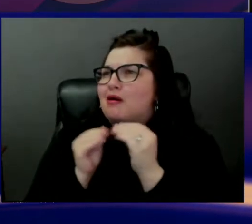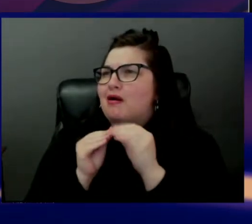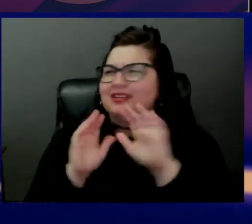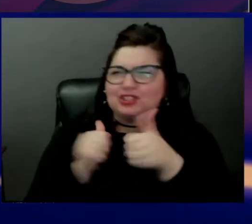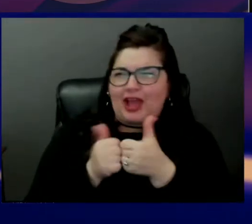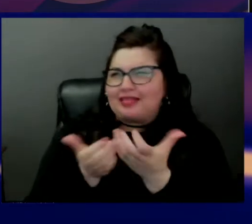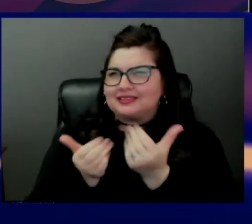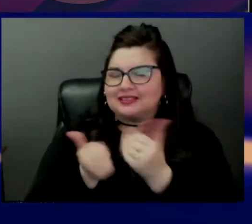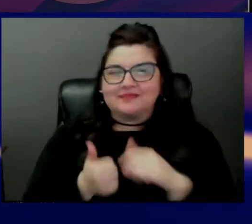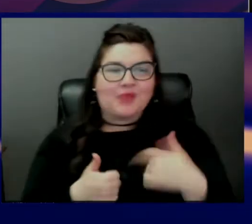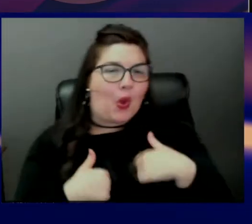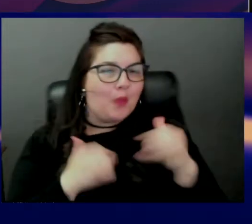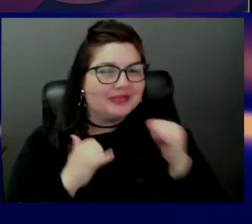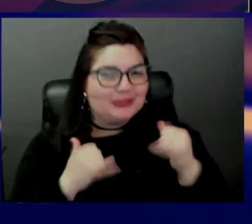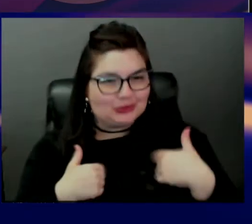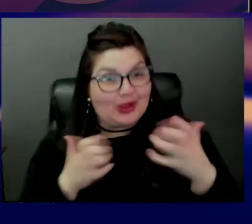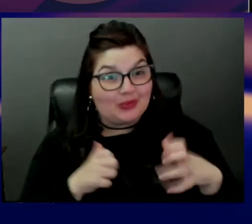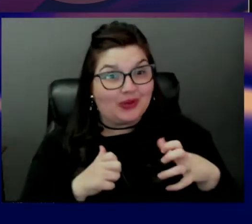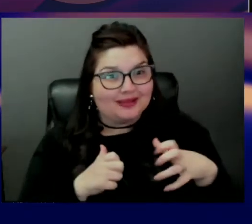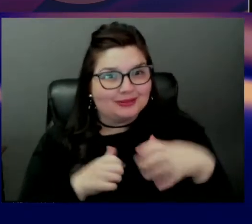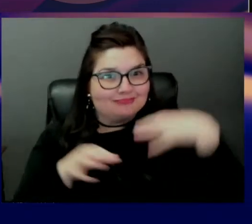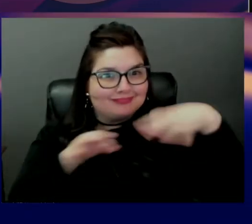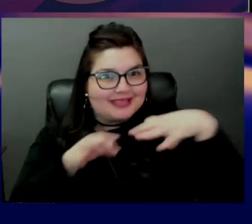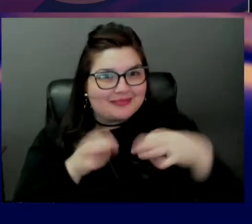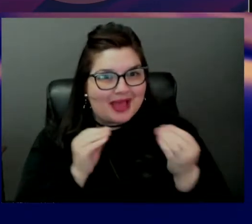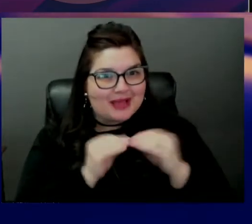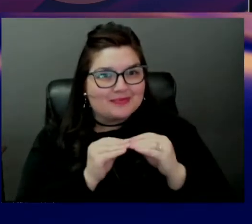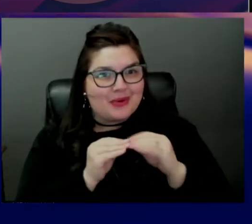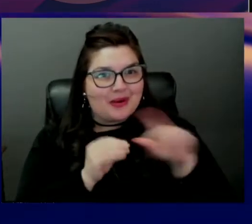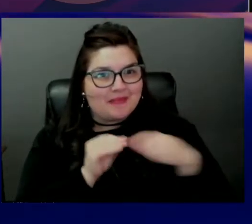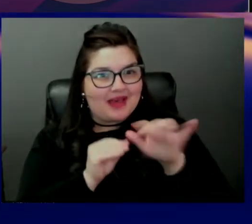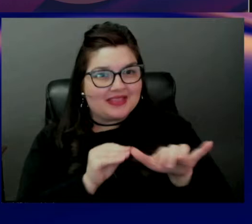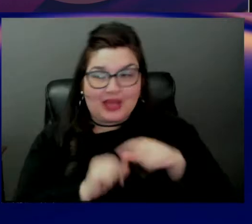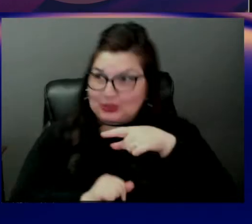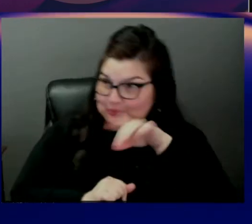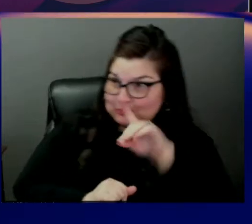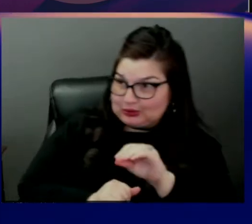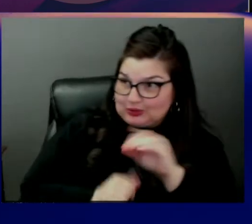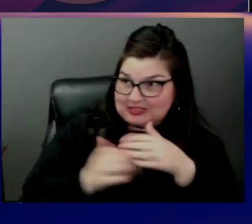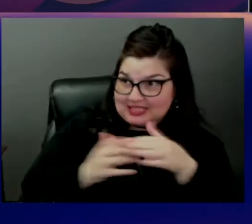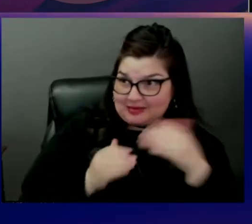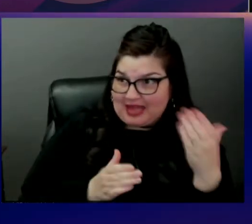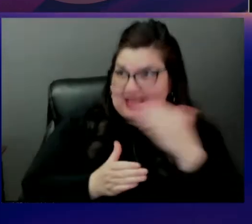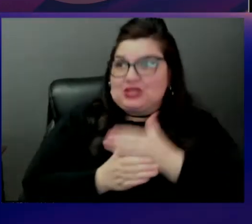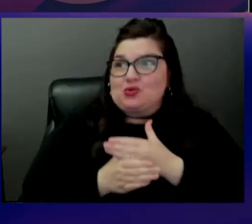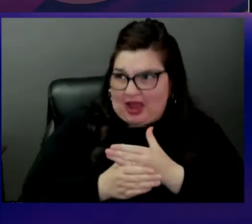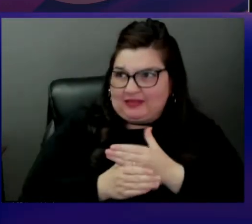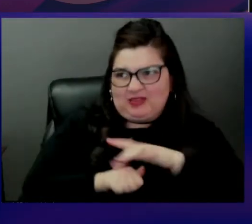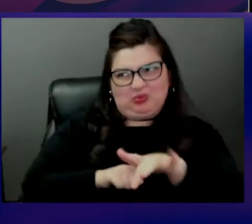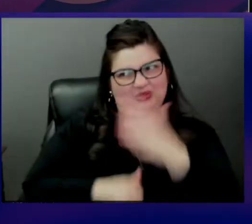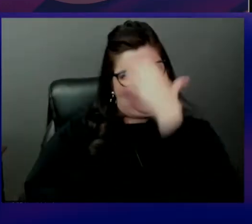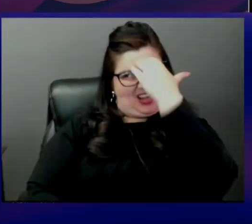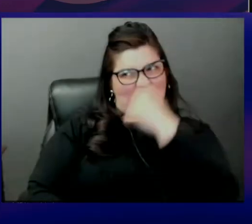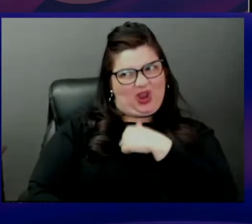I actually want tell more about that. Do you? Yeah I do. Yeah. Even though I interrupted you very rudely. Oh, oh. Can you forgive me?